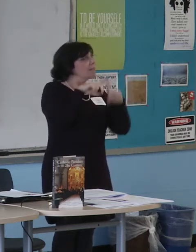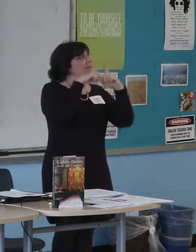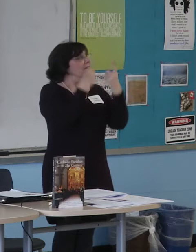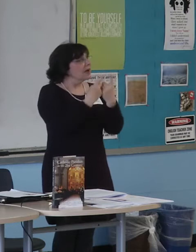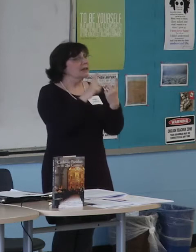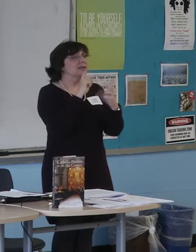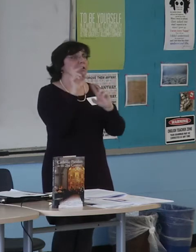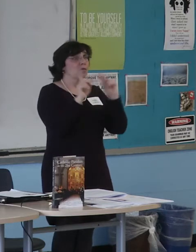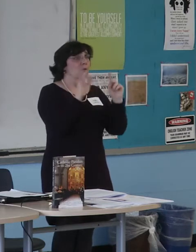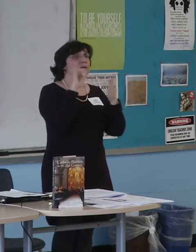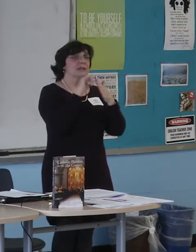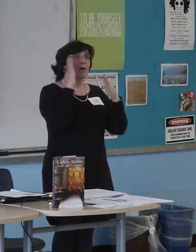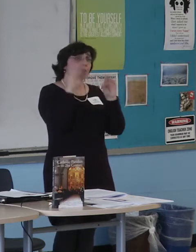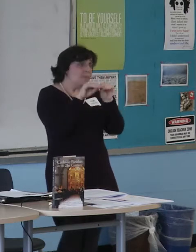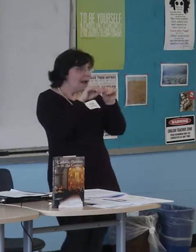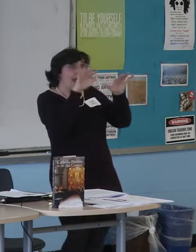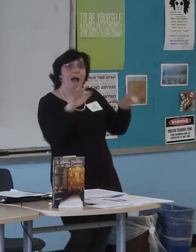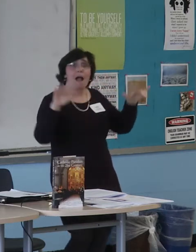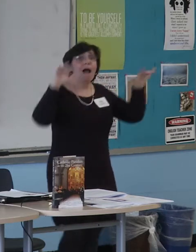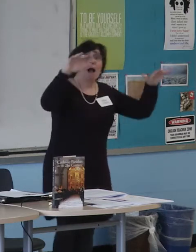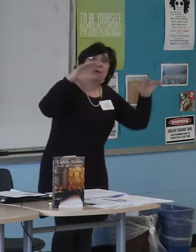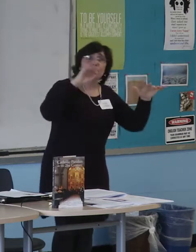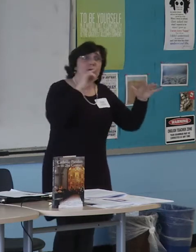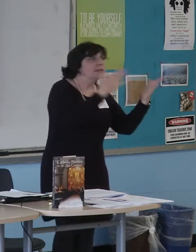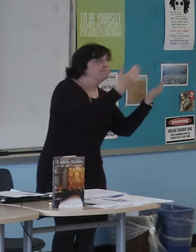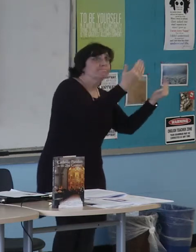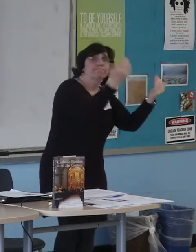ones who are going to be out engaging others, either other Catholic